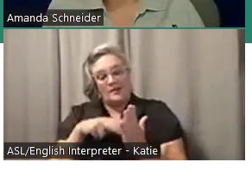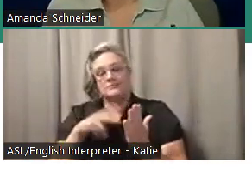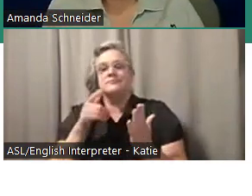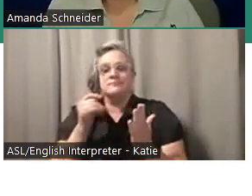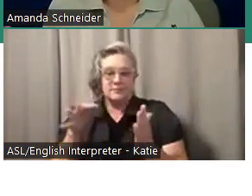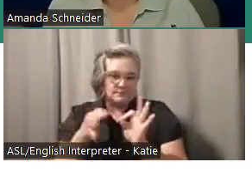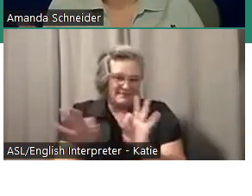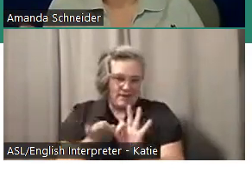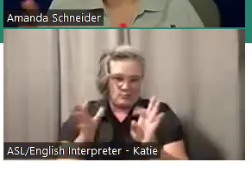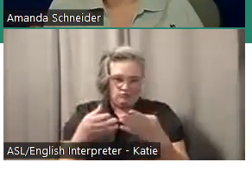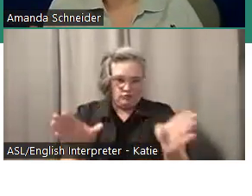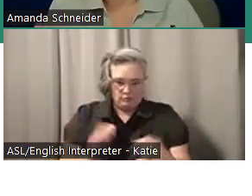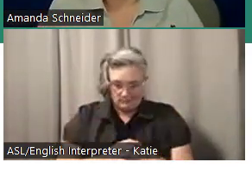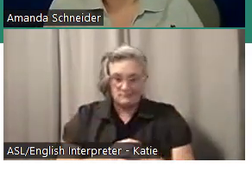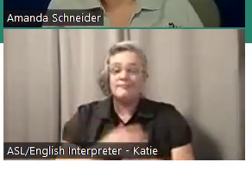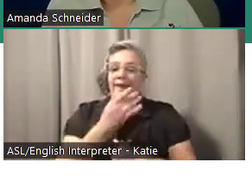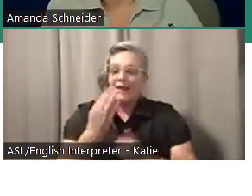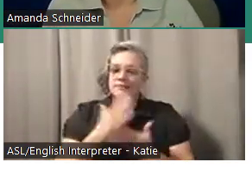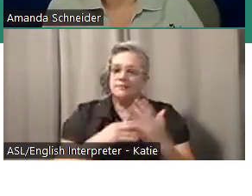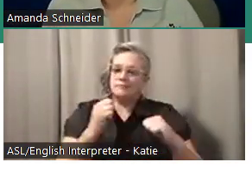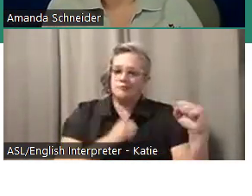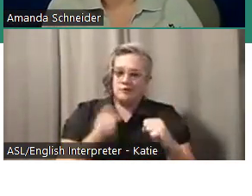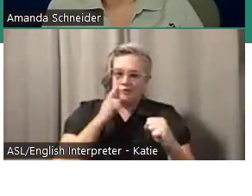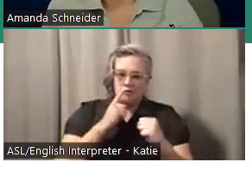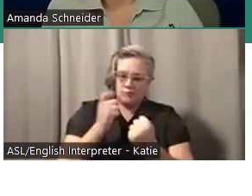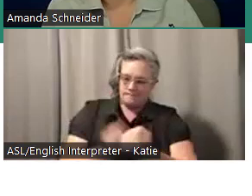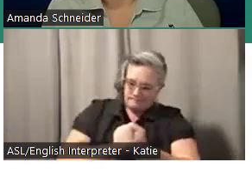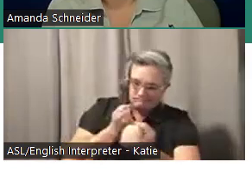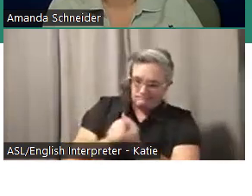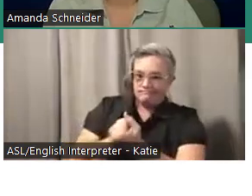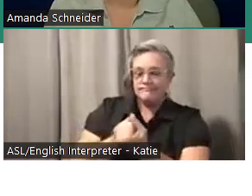As well as through some intentional strategies to strengthen these individual skill areas.